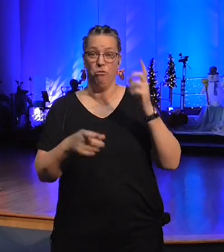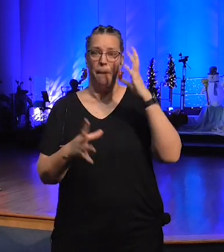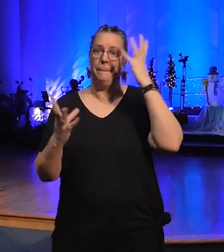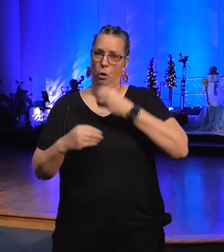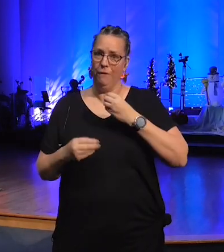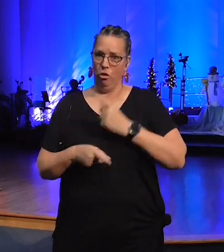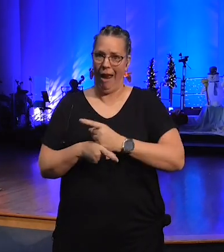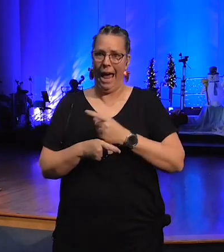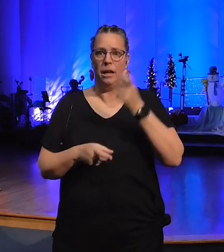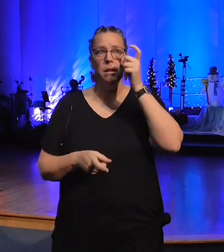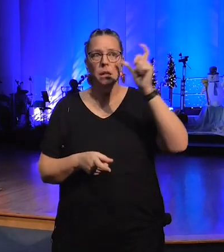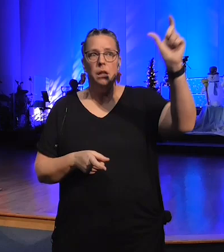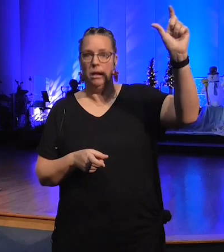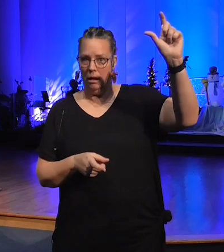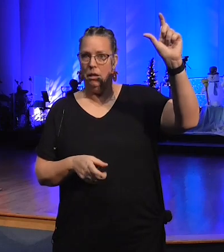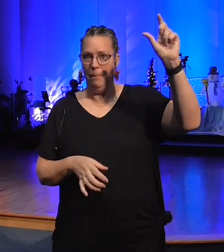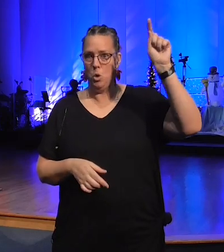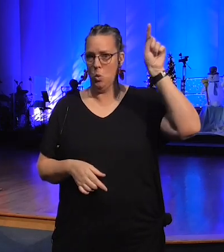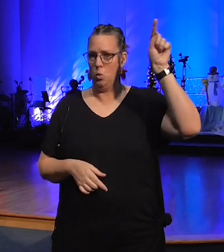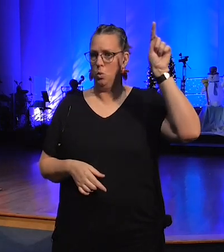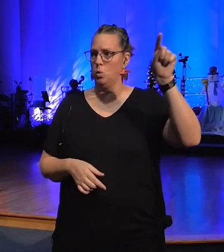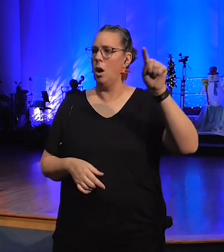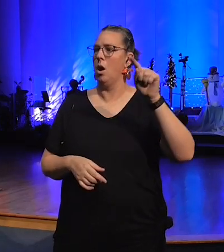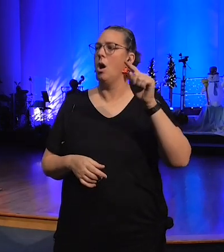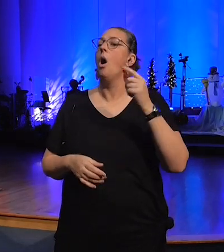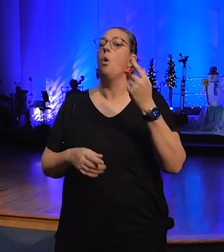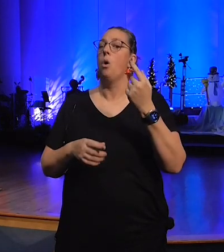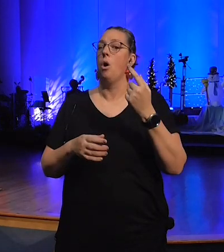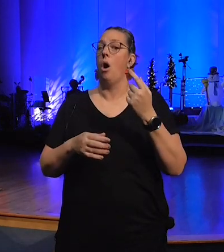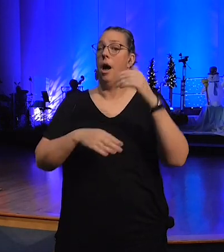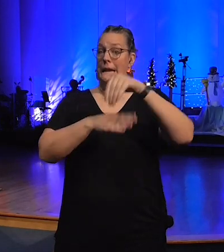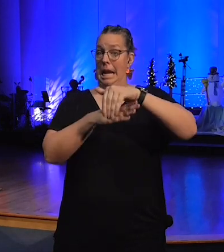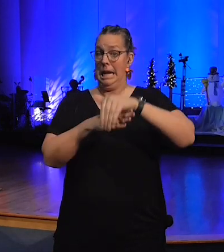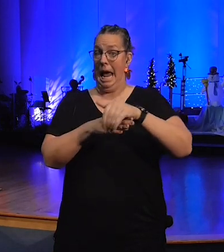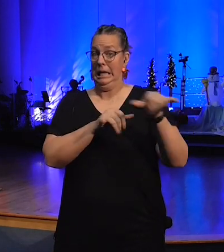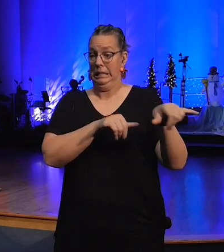above the Moon did anybody see that coming in tonight beautiful it's beautiful and it was on